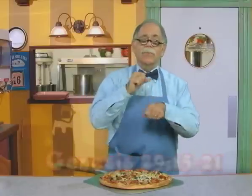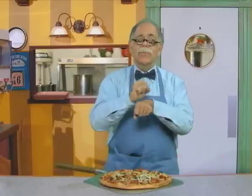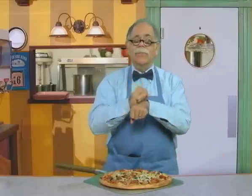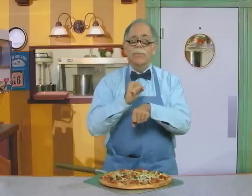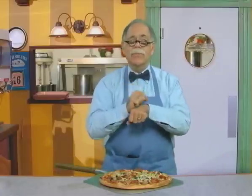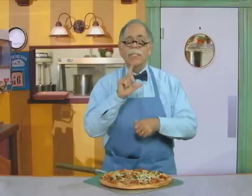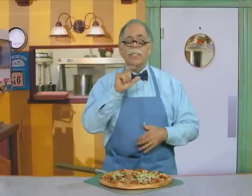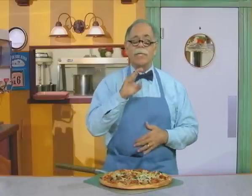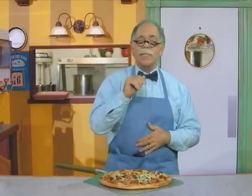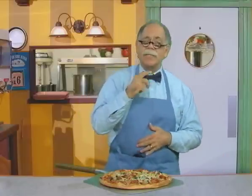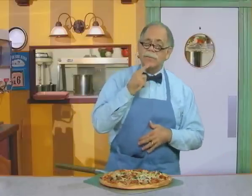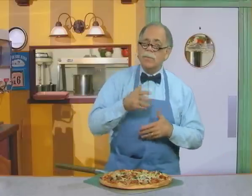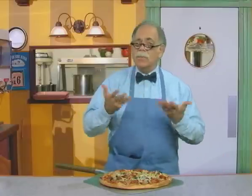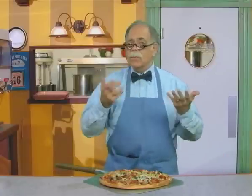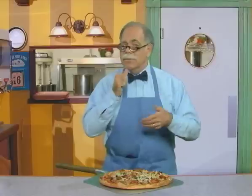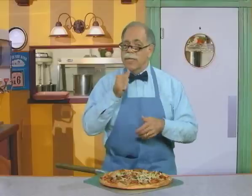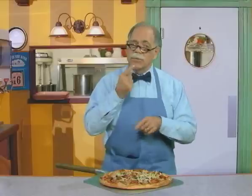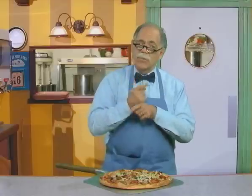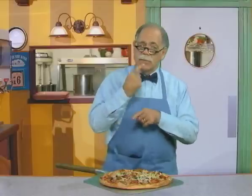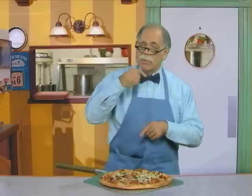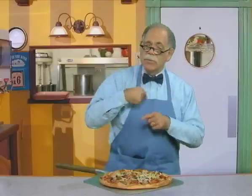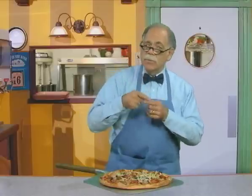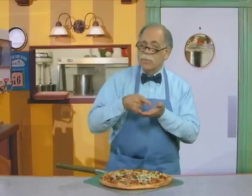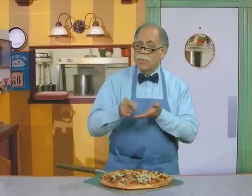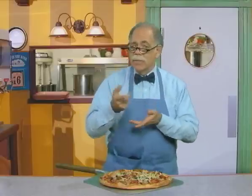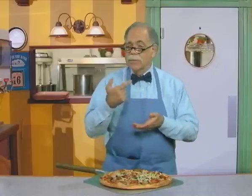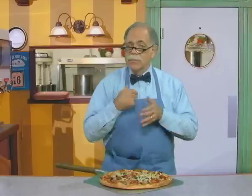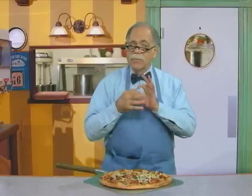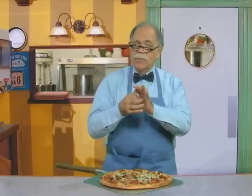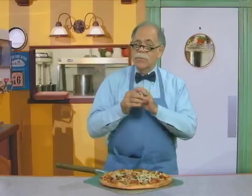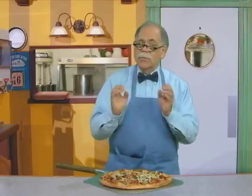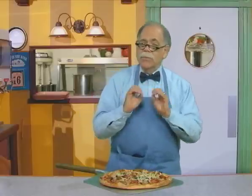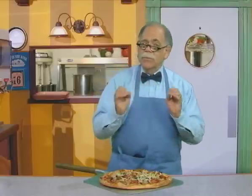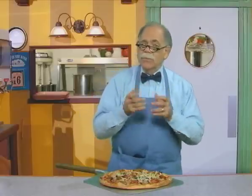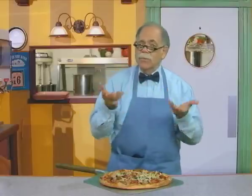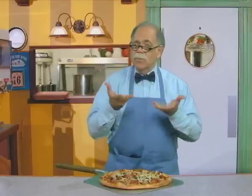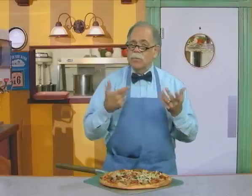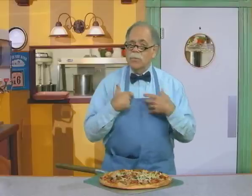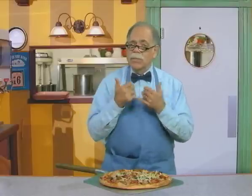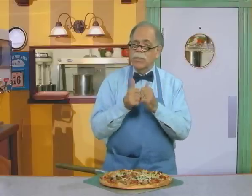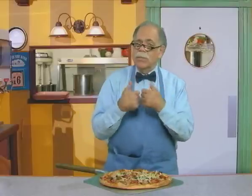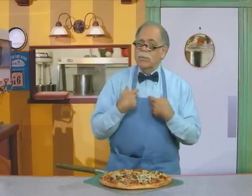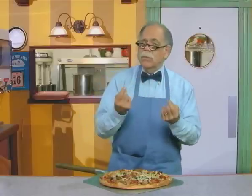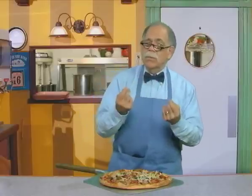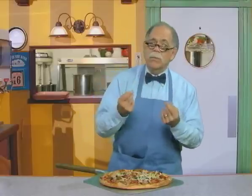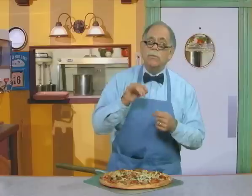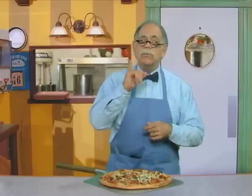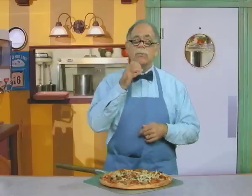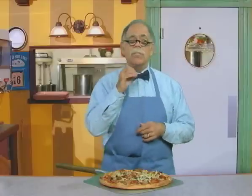LABAN SAID, "WELL IT'S NOT RIGHT FOR ME TO PAY YOU SINCE WE HAVEN'T ESTABLISHED A WORK RELATIONSHIP."